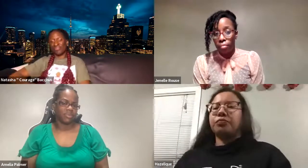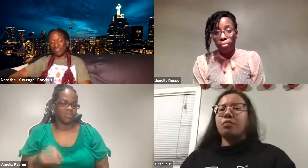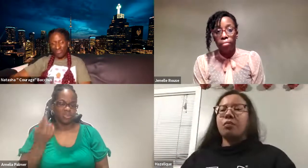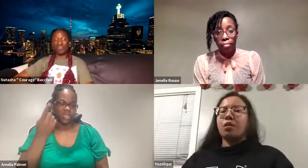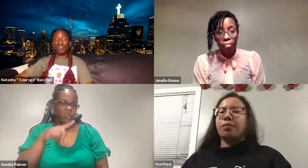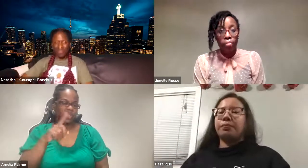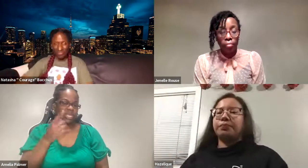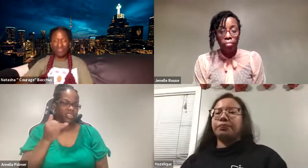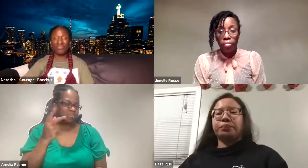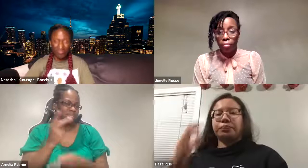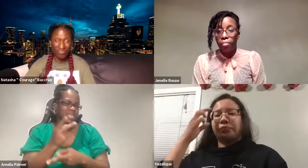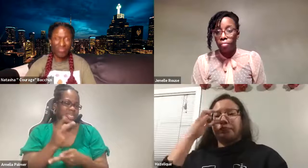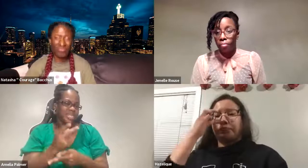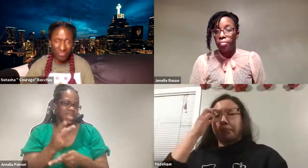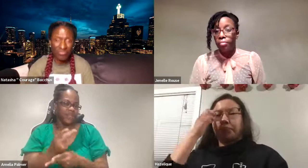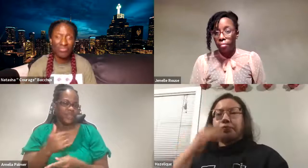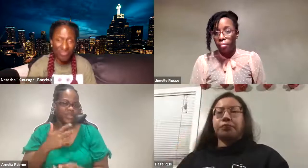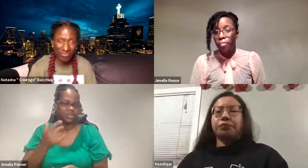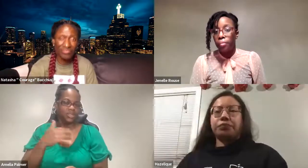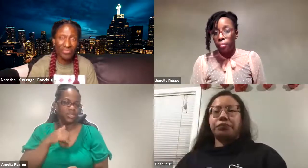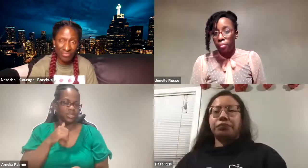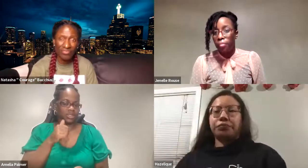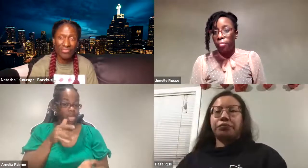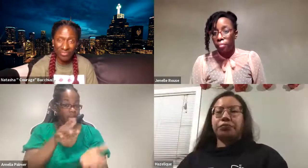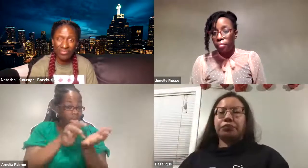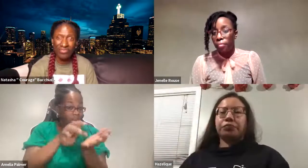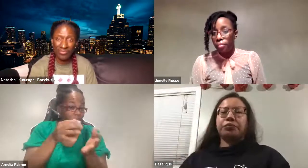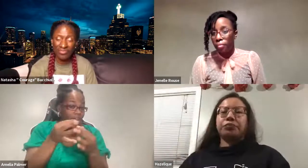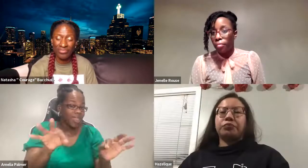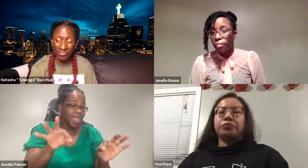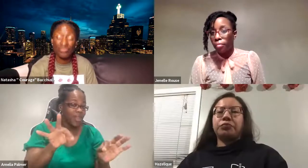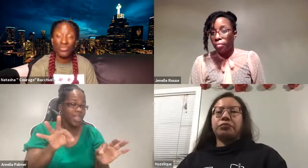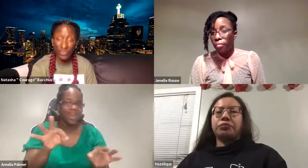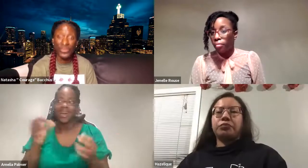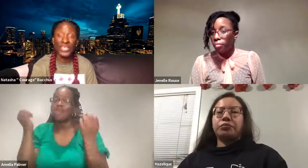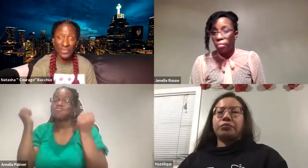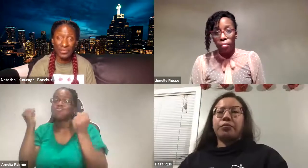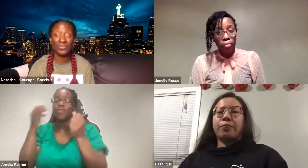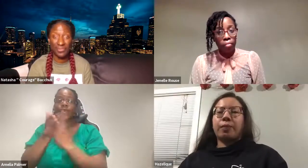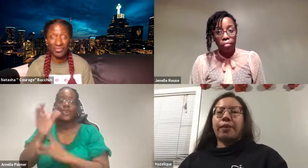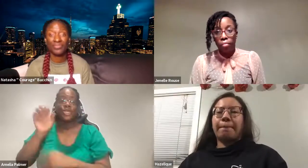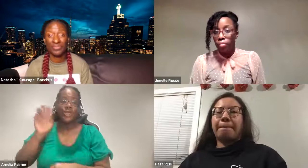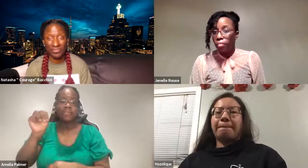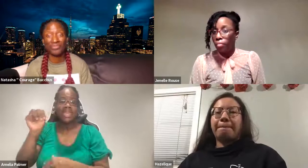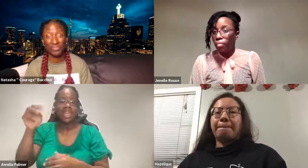so that's just my one word of caution for the the folks listening tonight - i agree says amelia. there's so